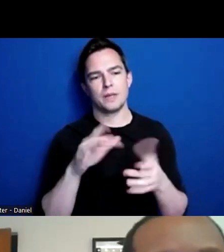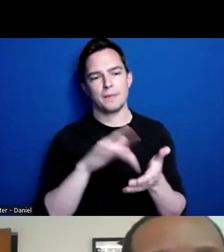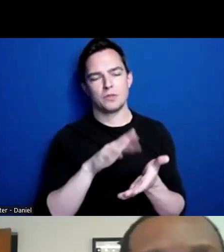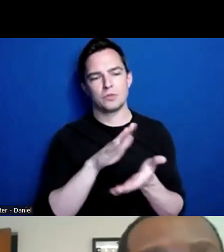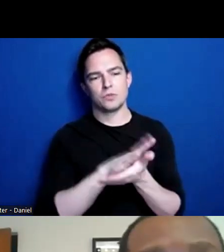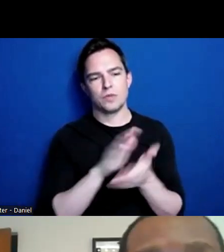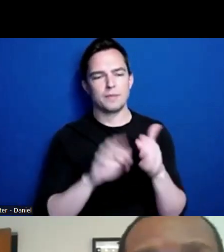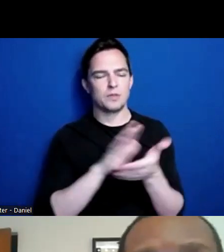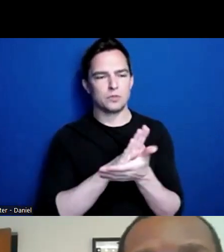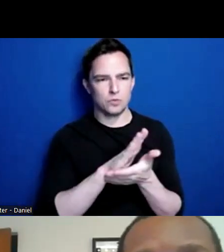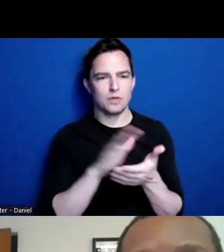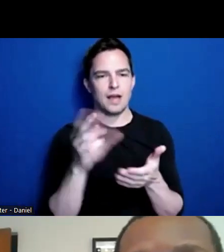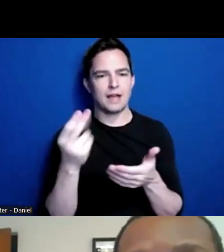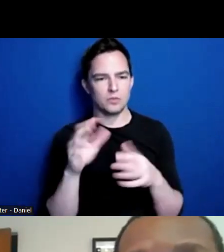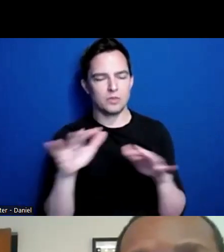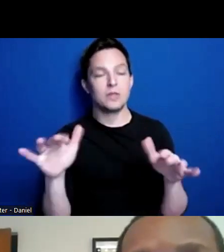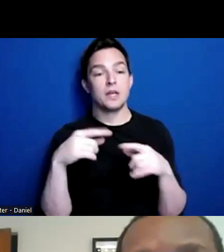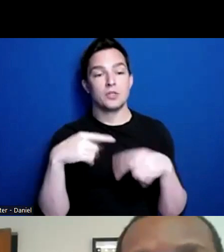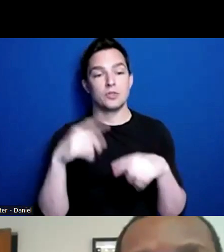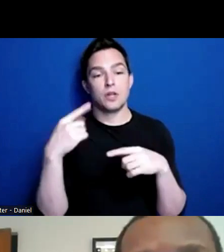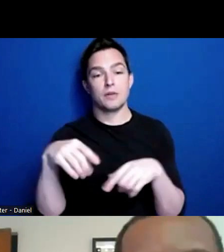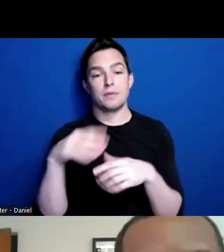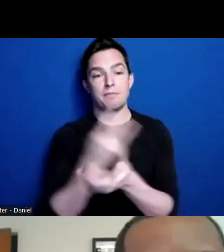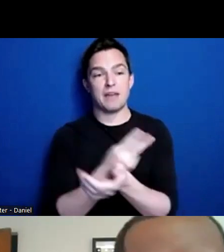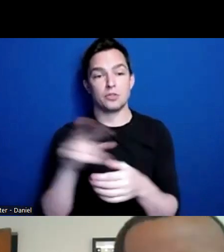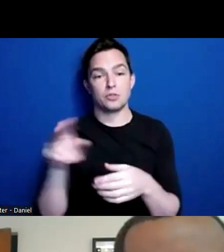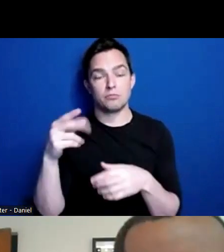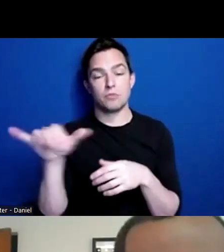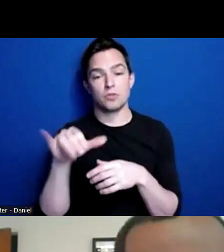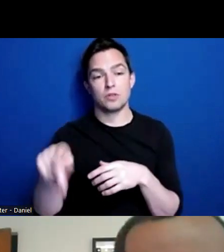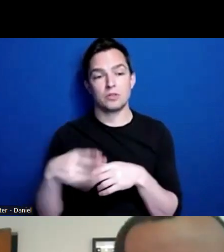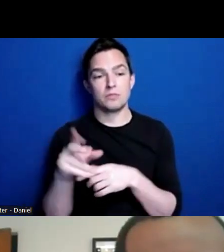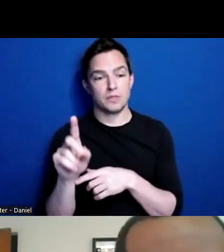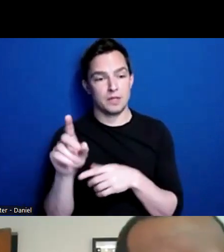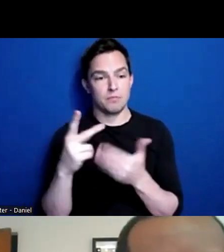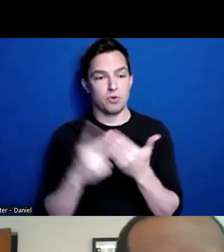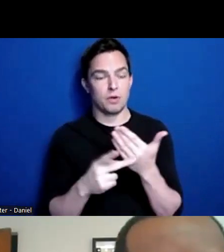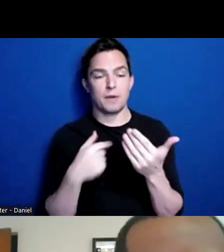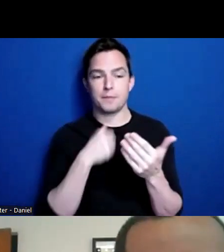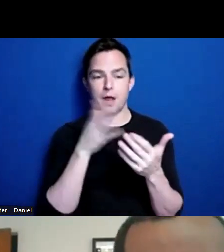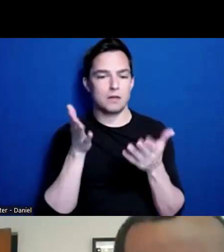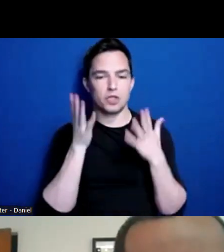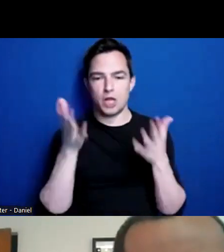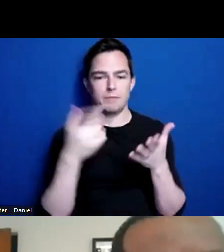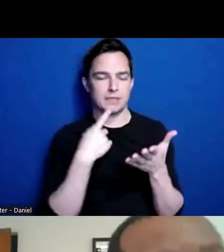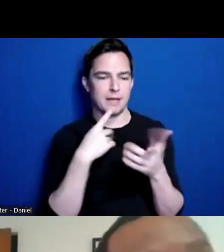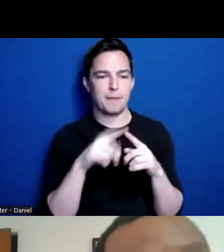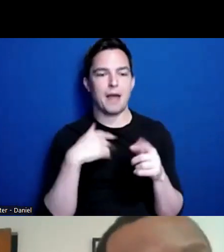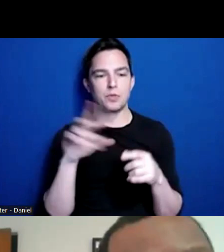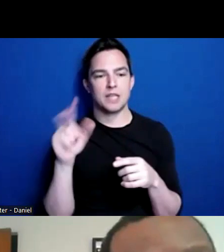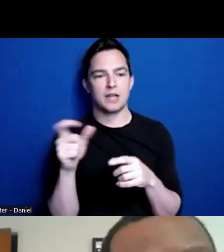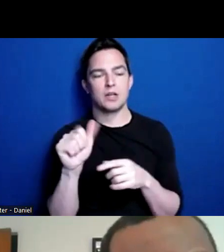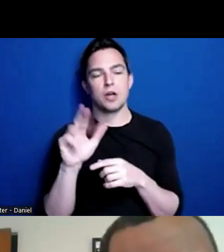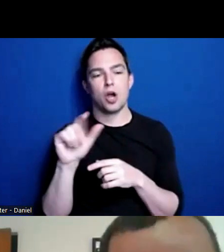master's and doctoral program. And I'm not ashamed to say is I was diagnosed with autism spectrum